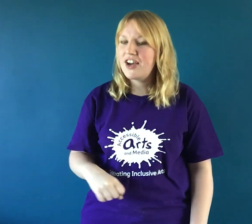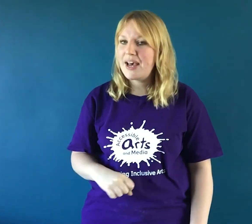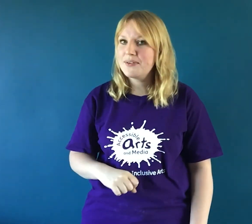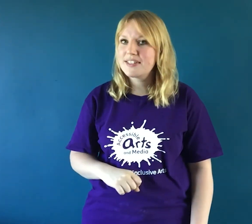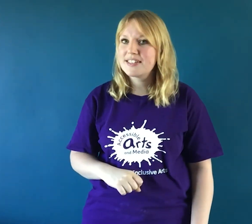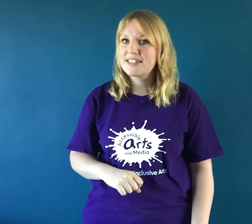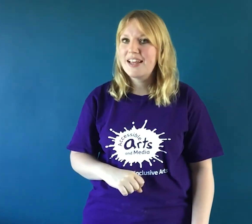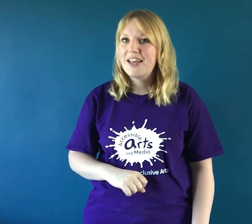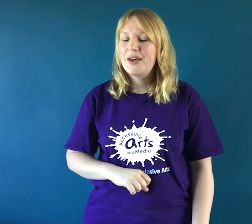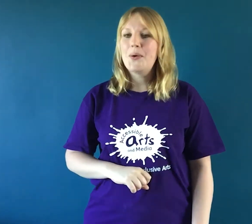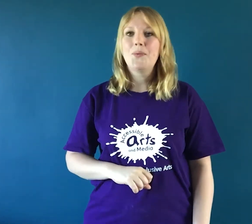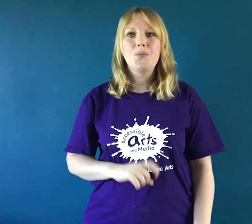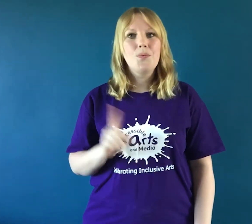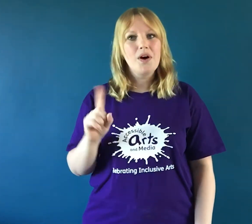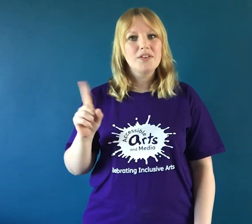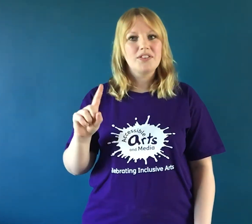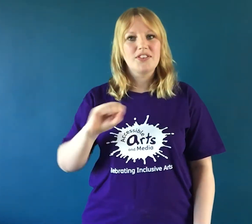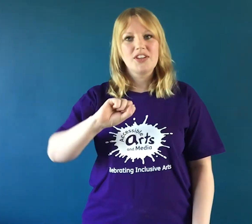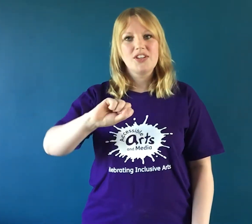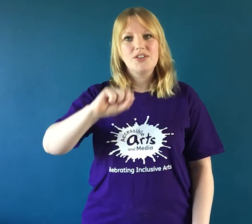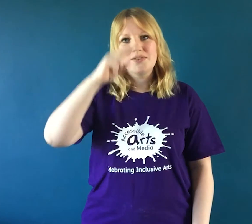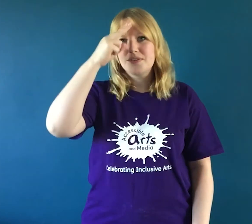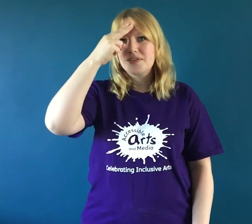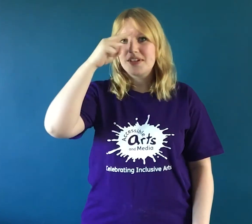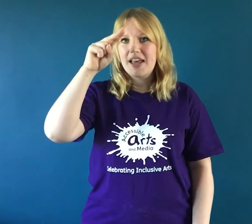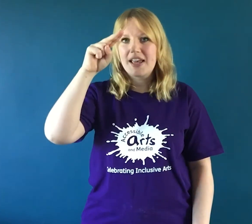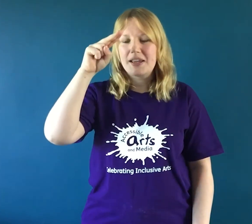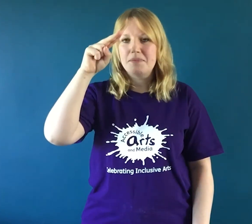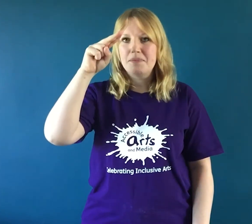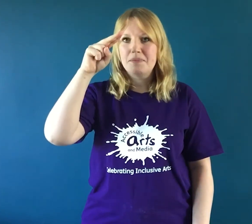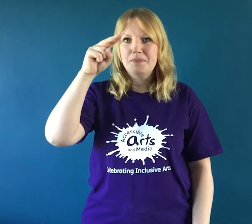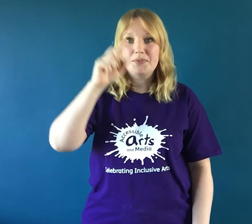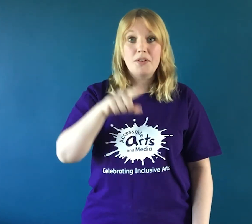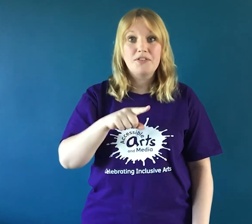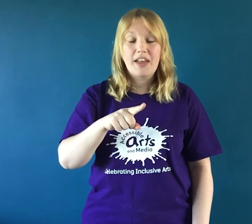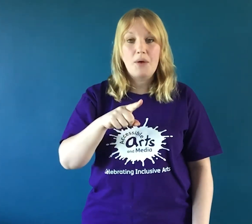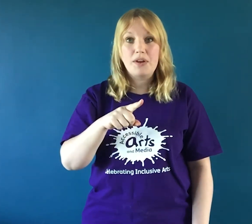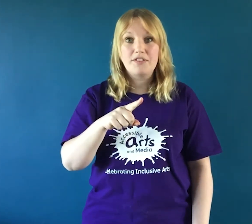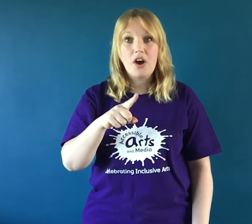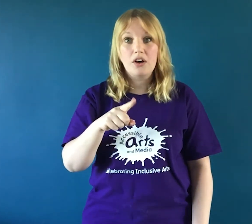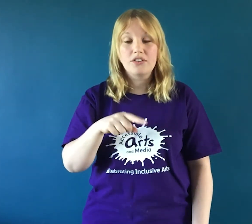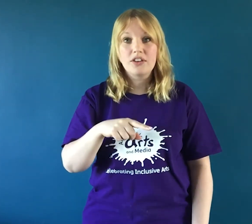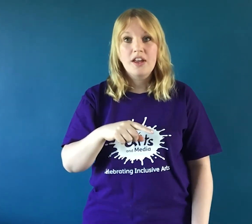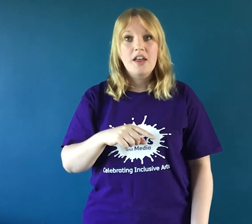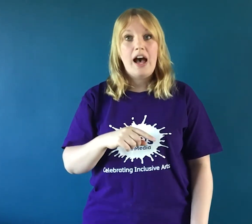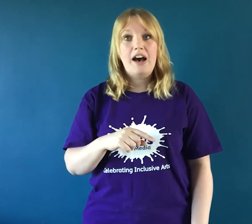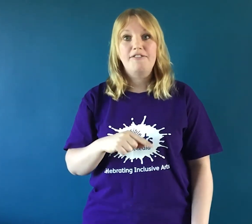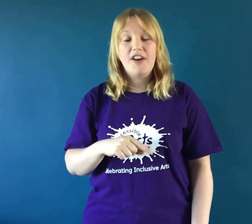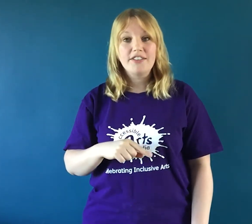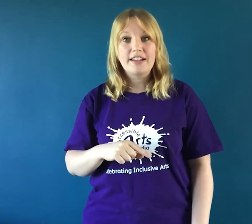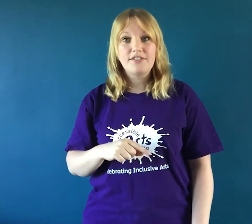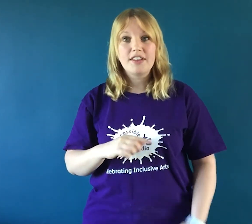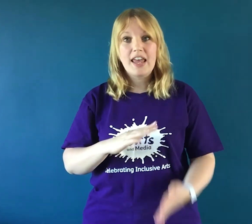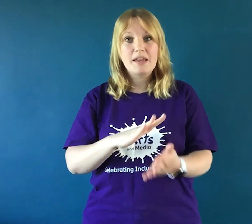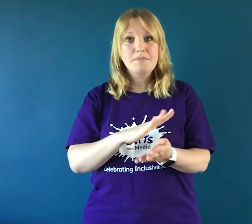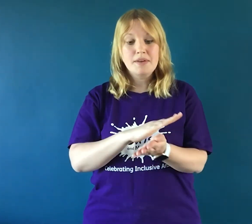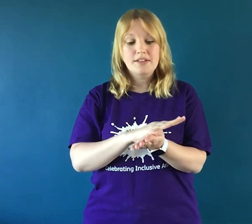house? What’s your name? Don’t forget we’ve got our first letter of the name so